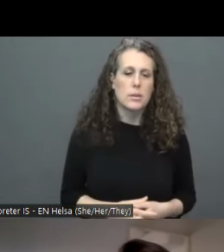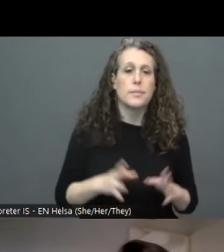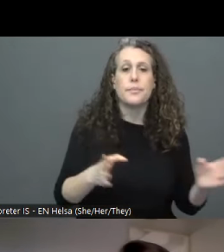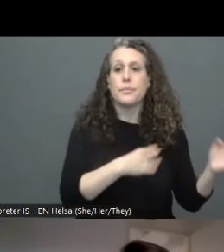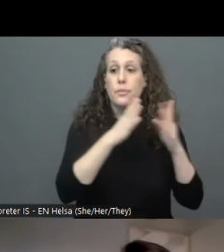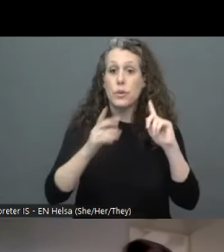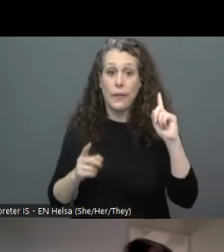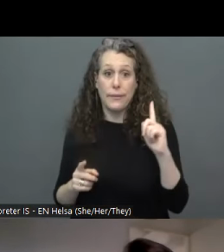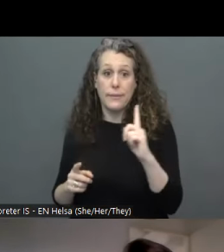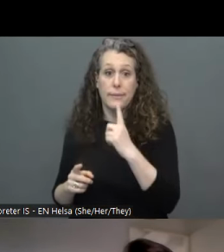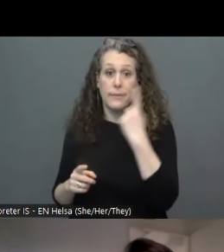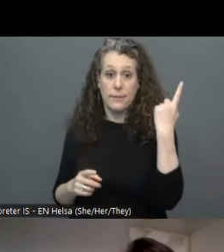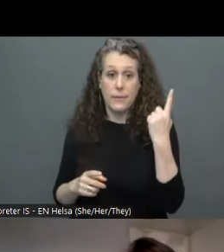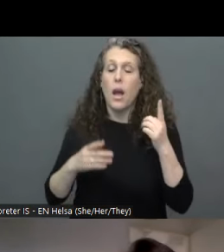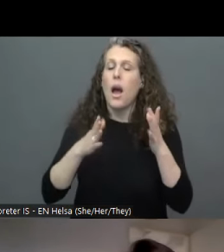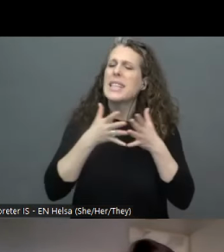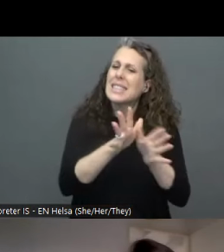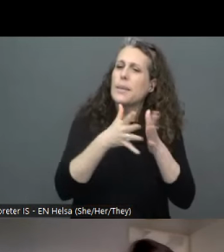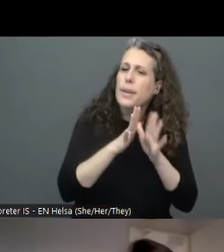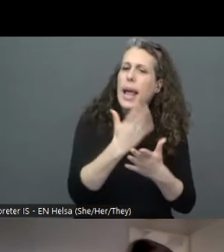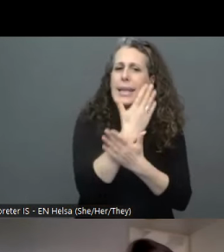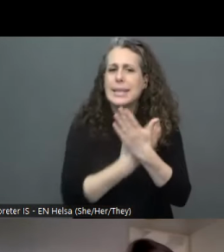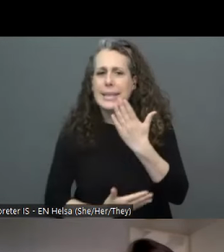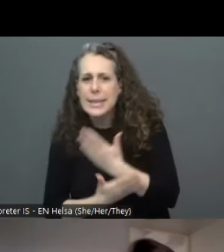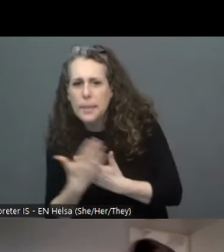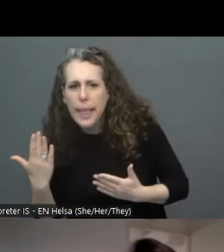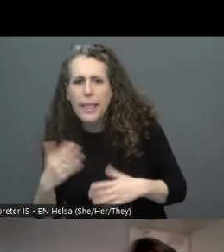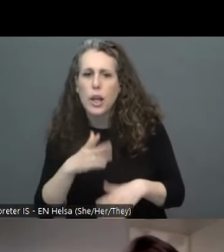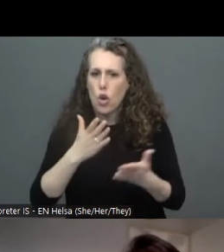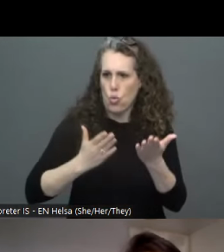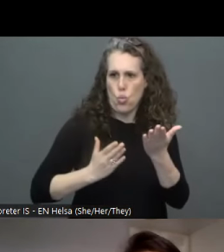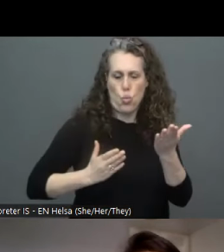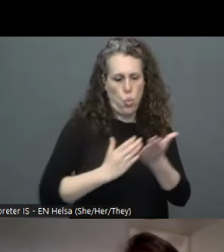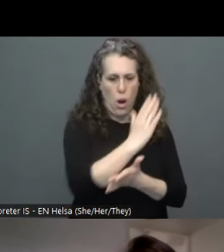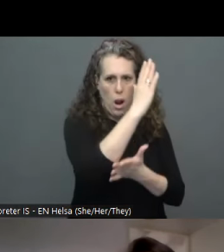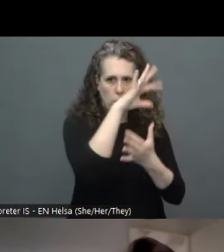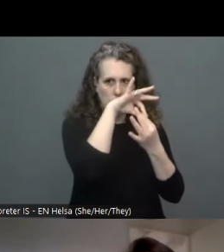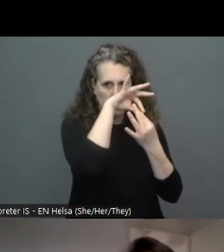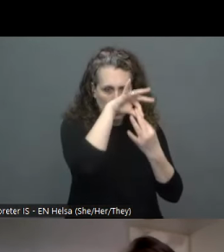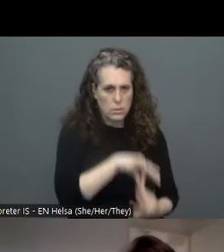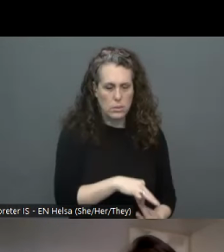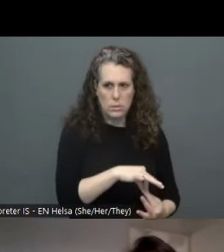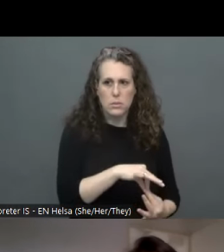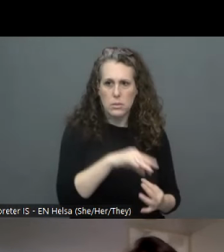on the introduction to disability and rights based model. And second module that talk about